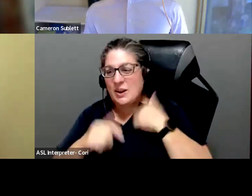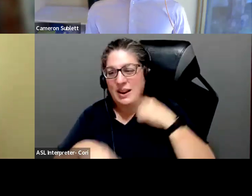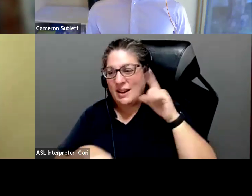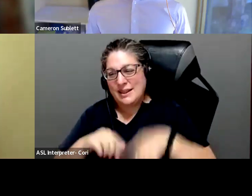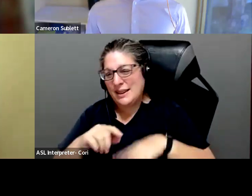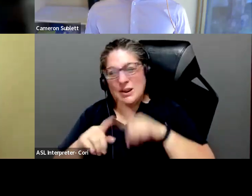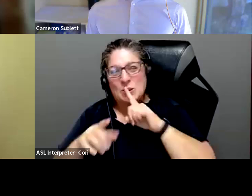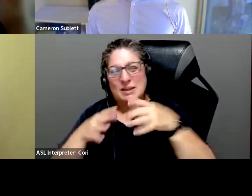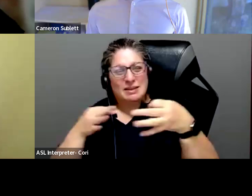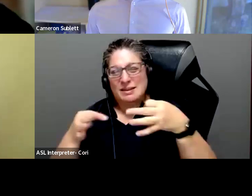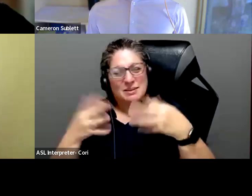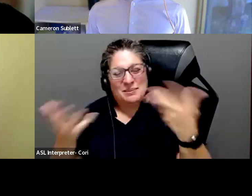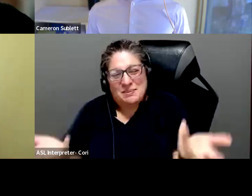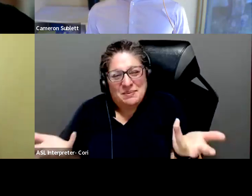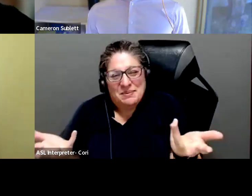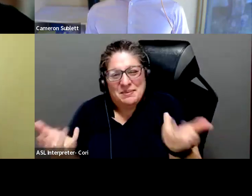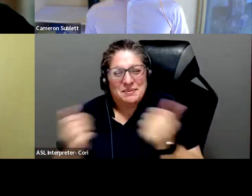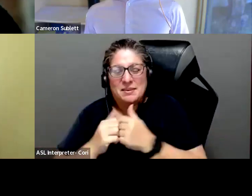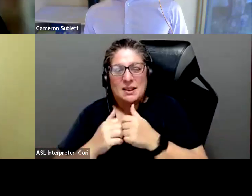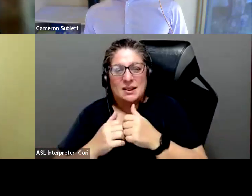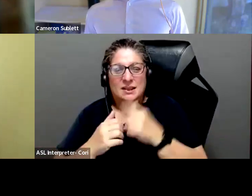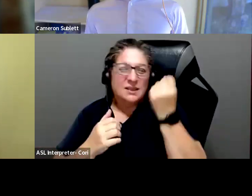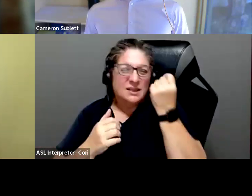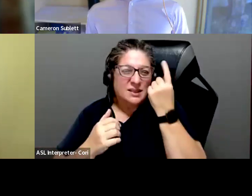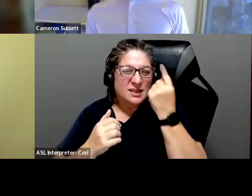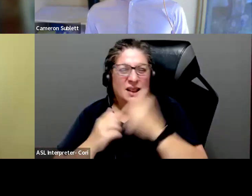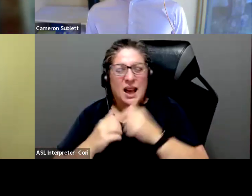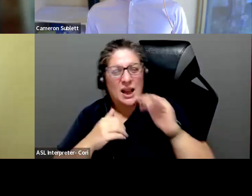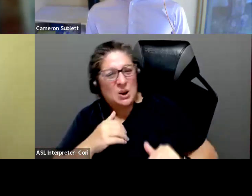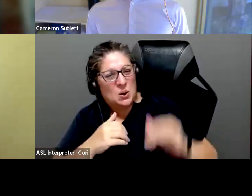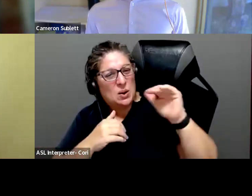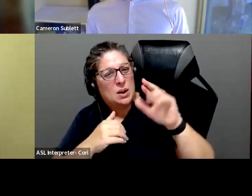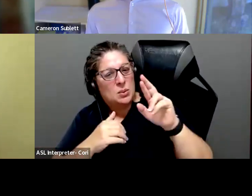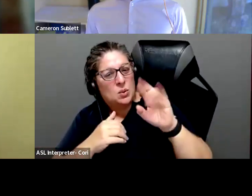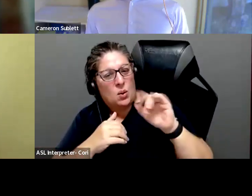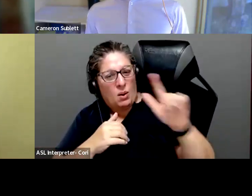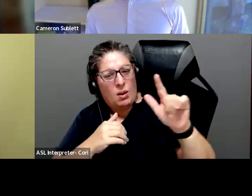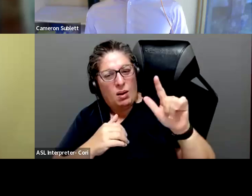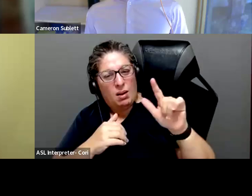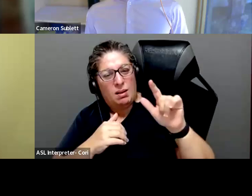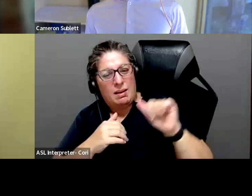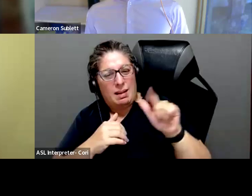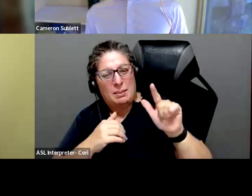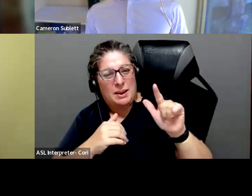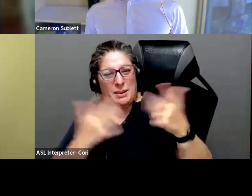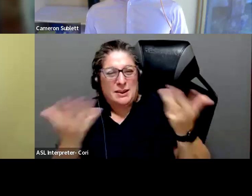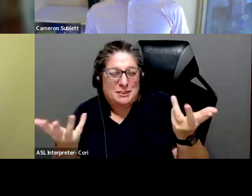put my finger on it although I grew up in rural Alabama I do not know